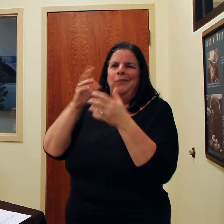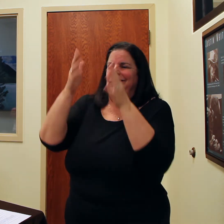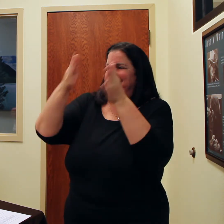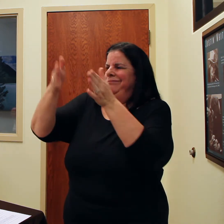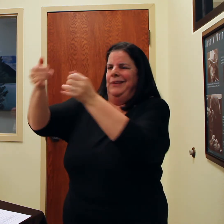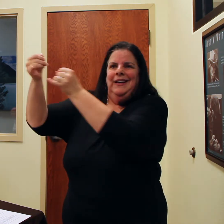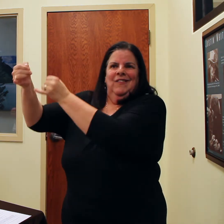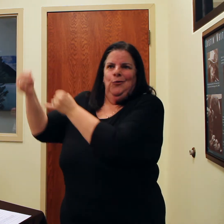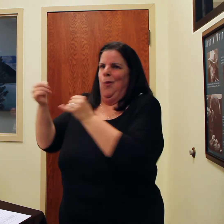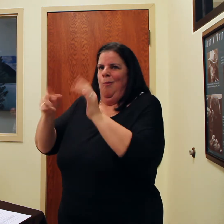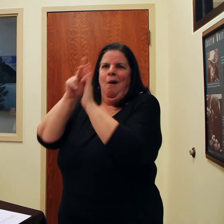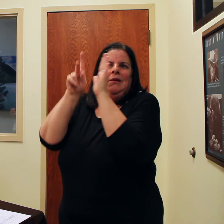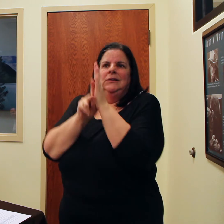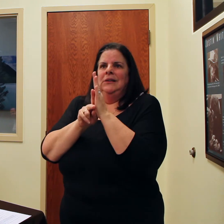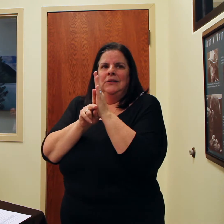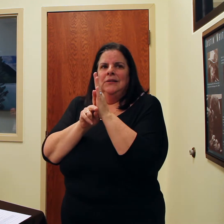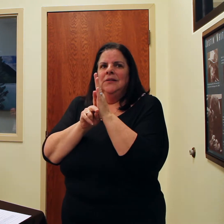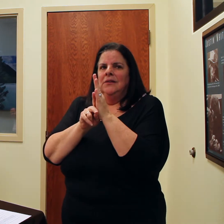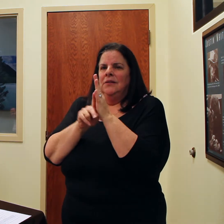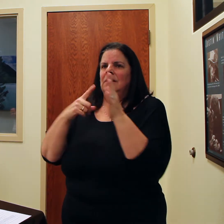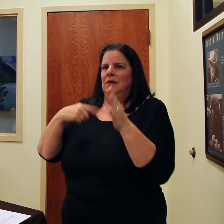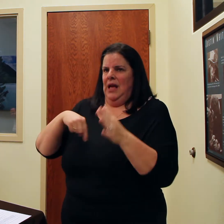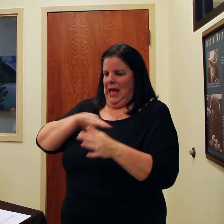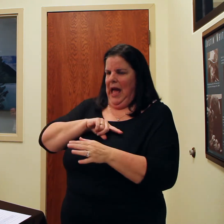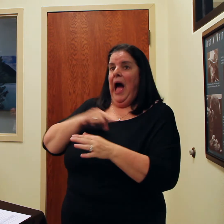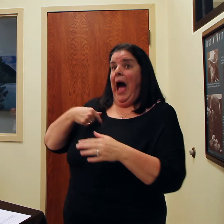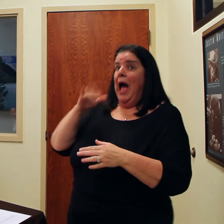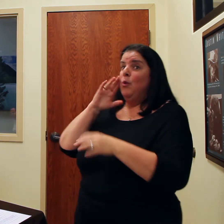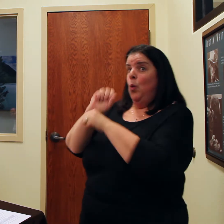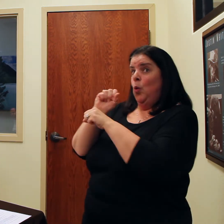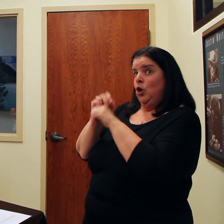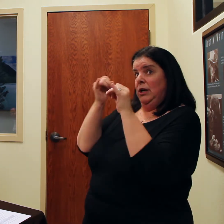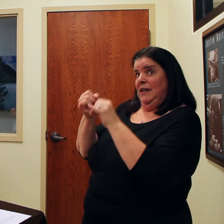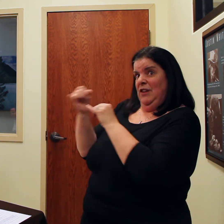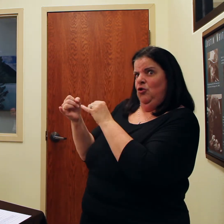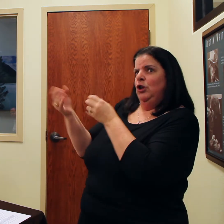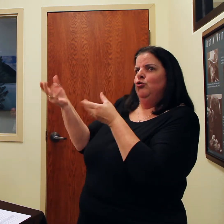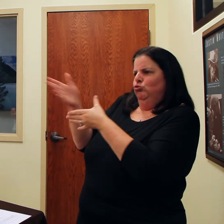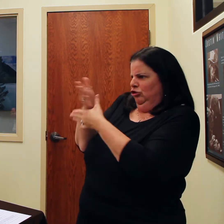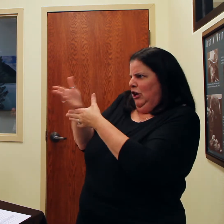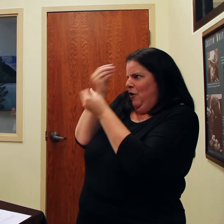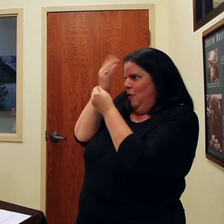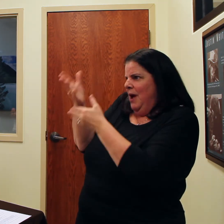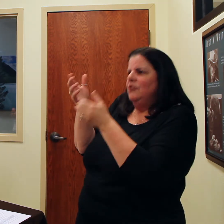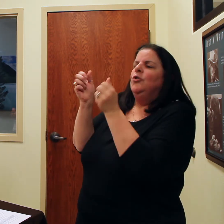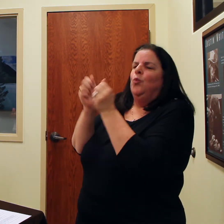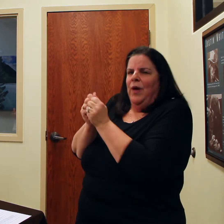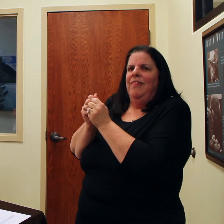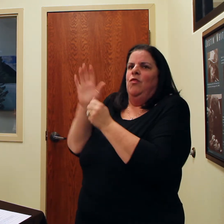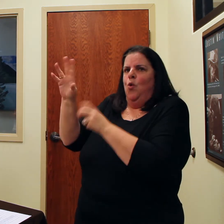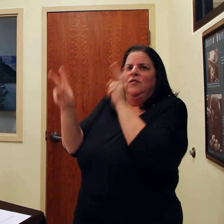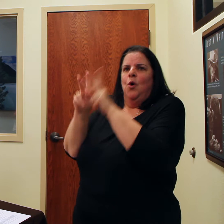and I'll work to individually filter information back to those folks as I work with The Independence Center.